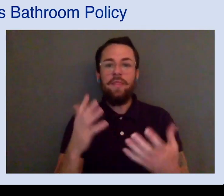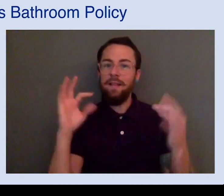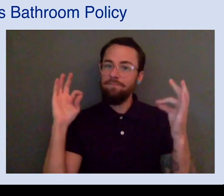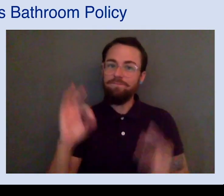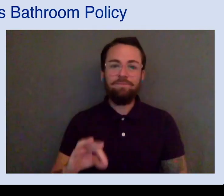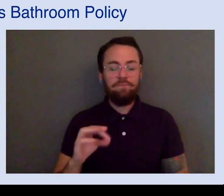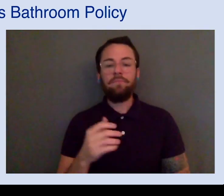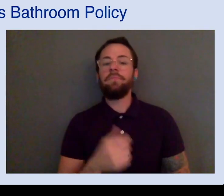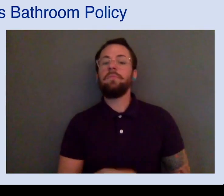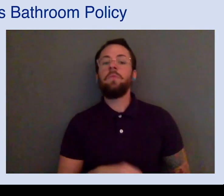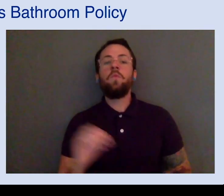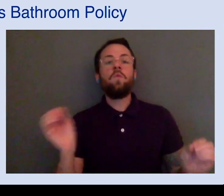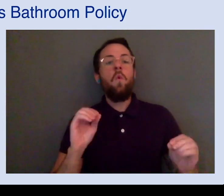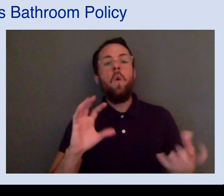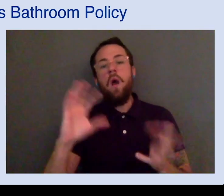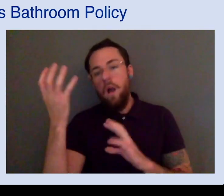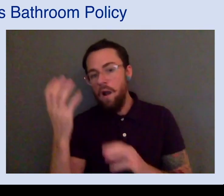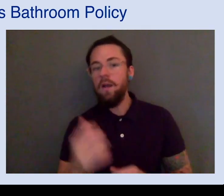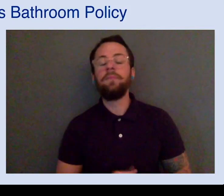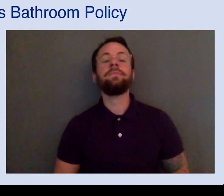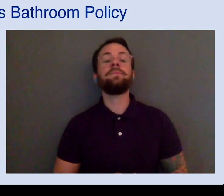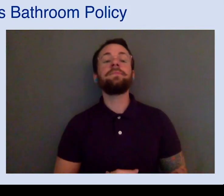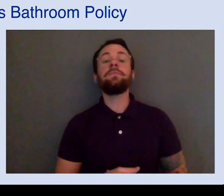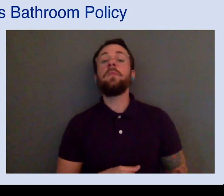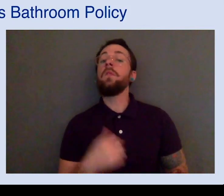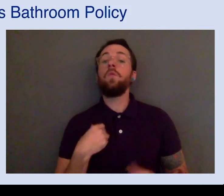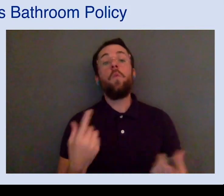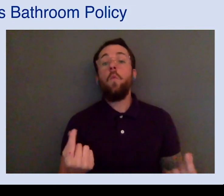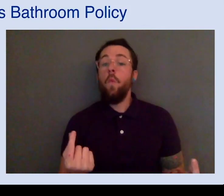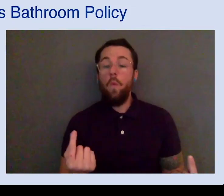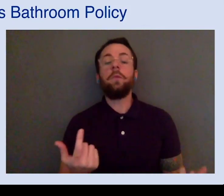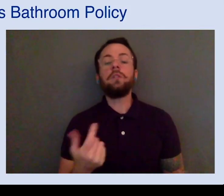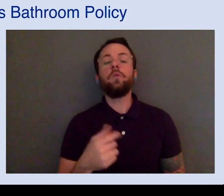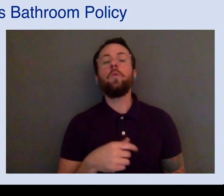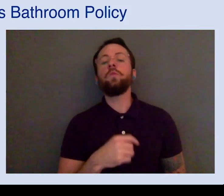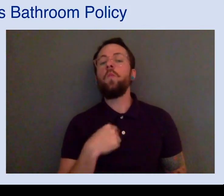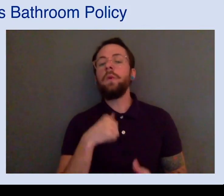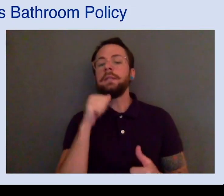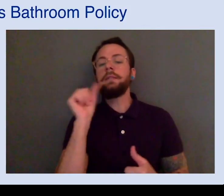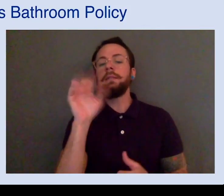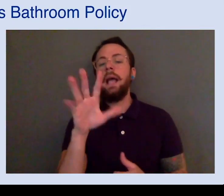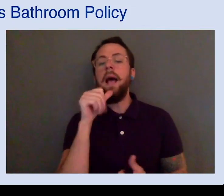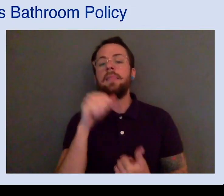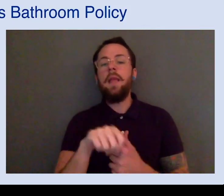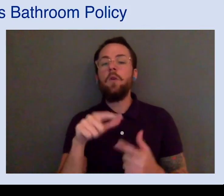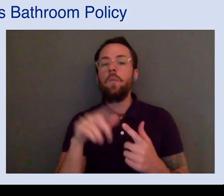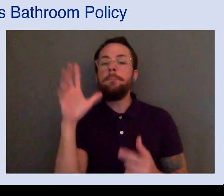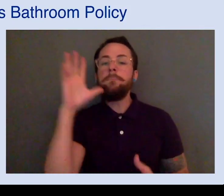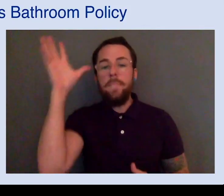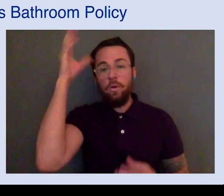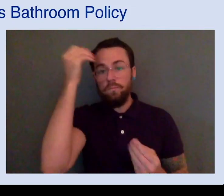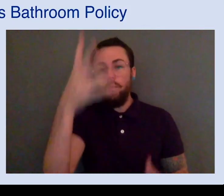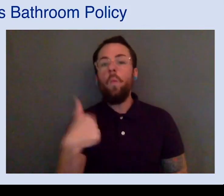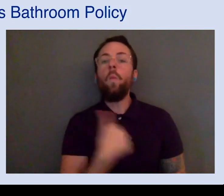That's our bathroom system. And we wanted to work that out to make sure that it works seamlessly and it has done.